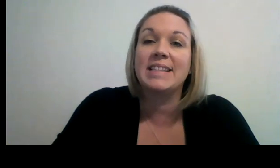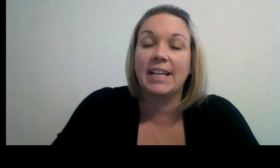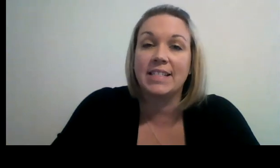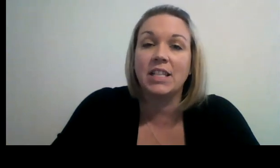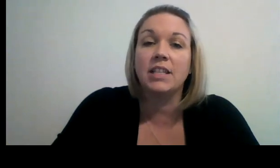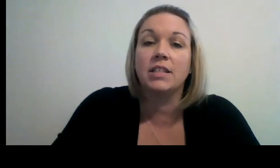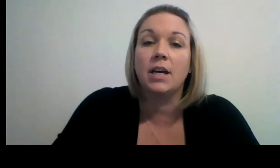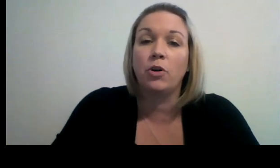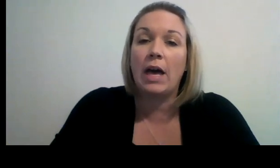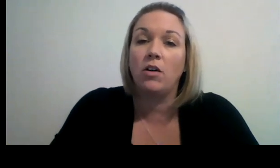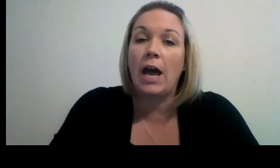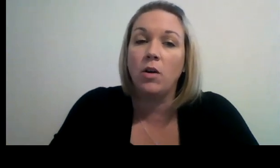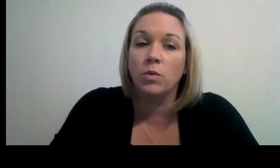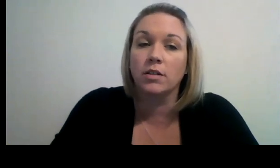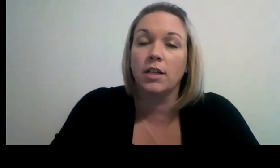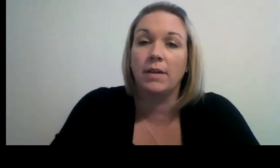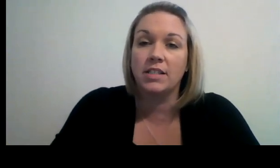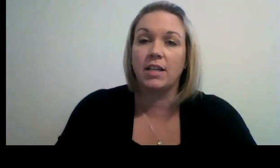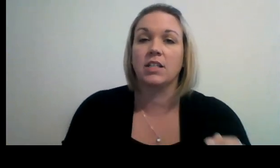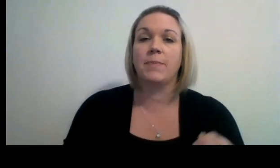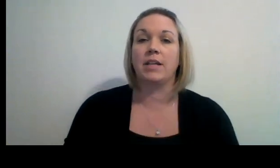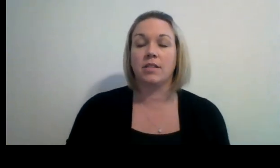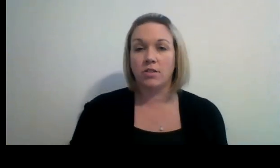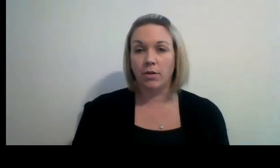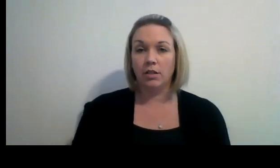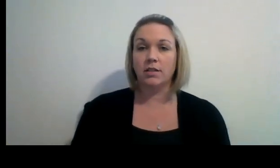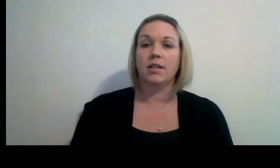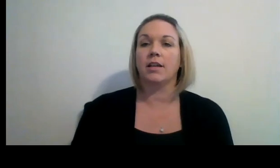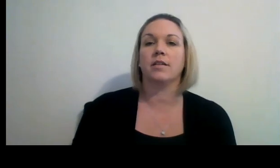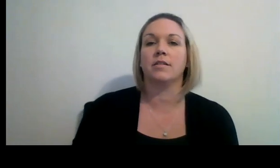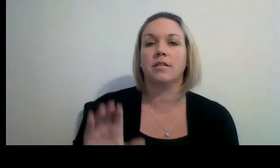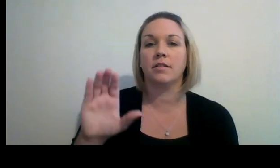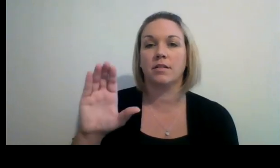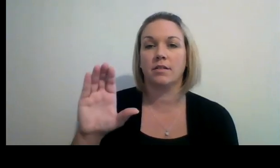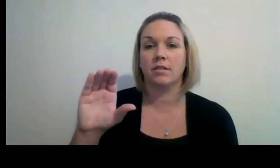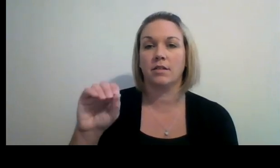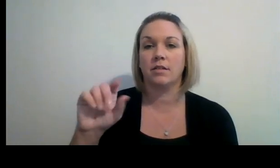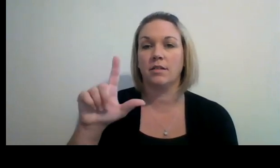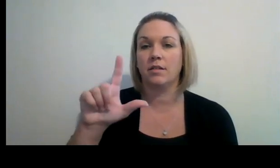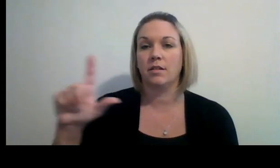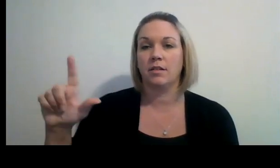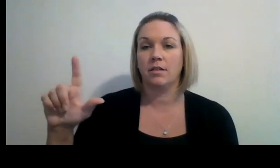that I slid the double "LL" outward in my signing space. So it looks like this.